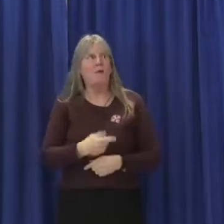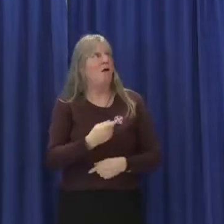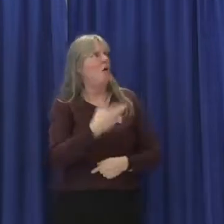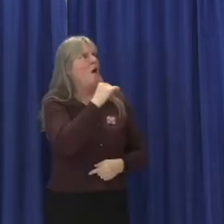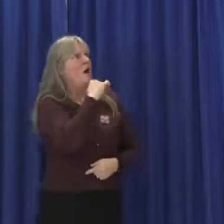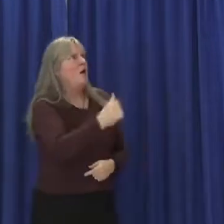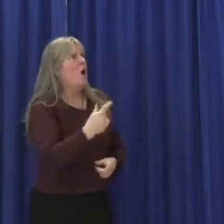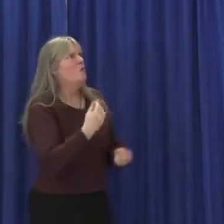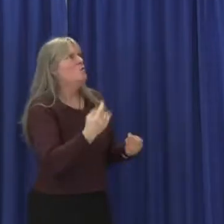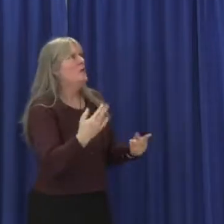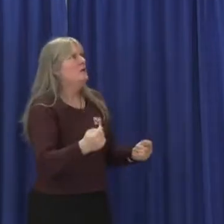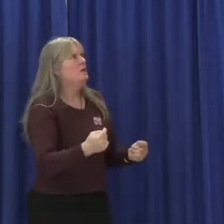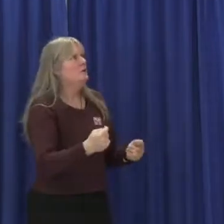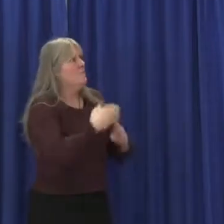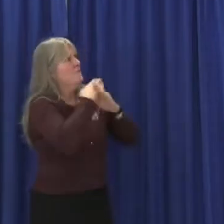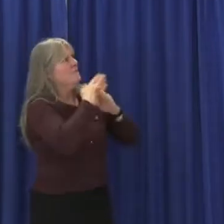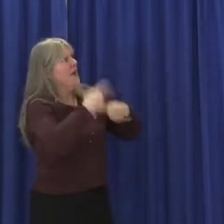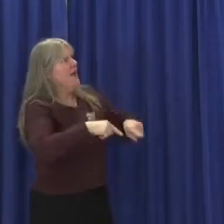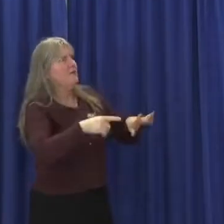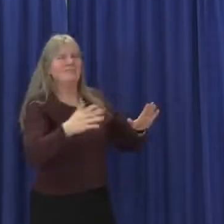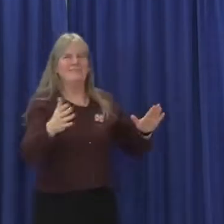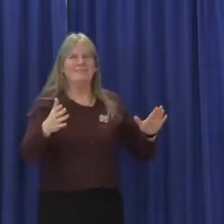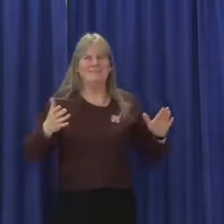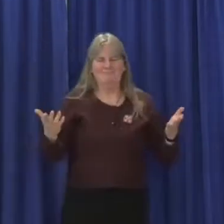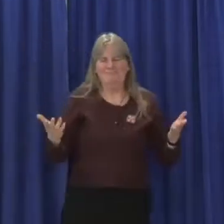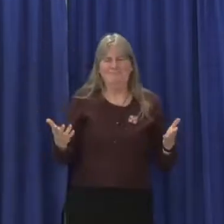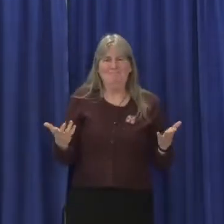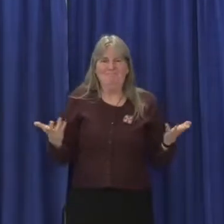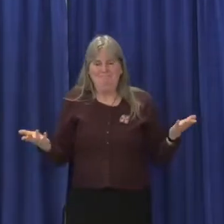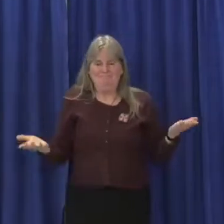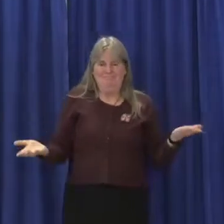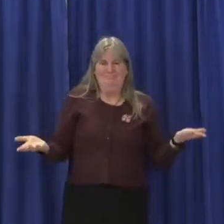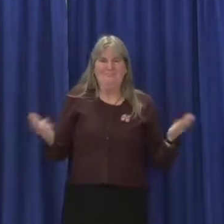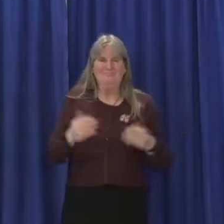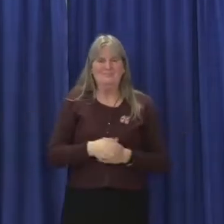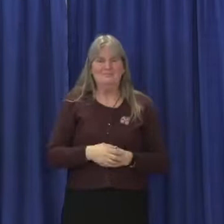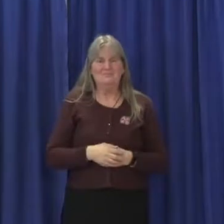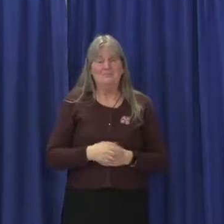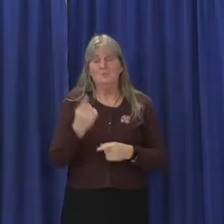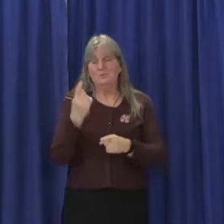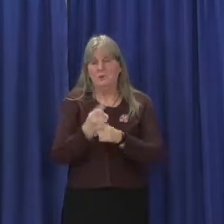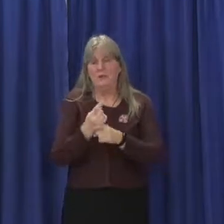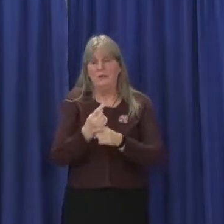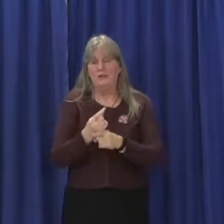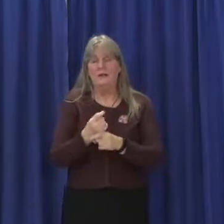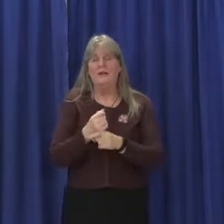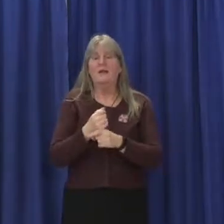enough. So, this-- yes, currently, there is no one in hospital from COVID-19, and I'm very